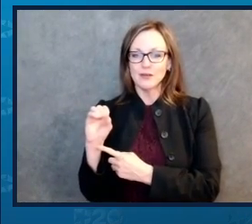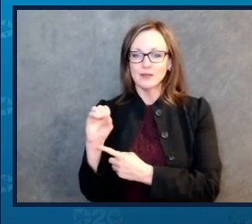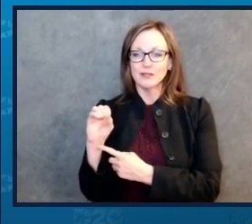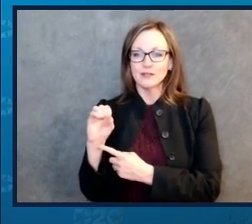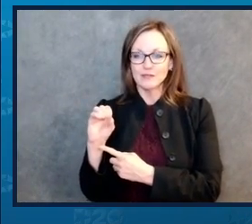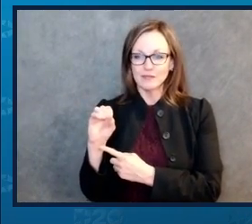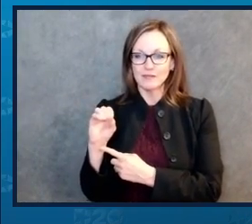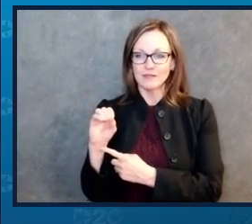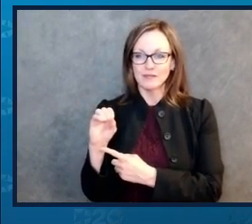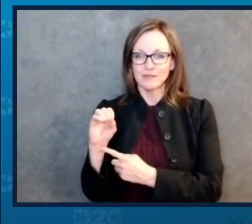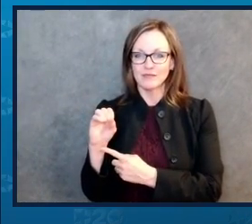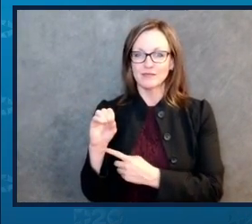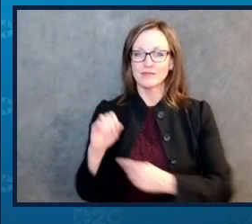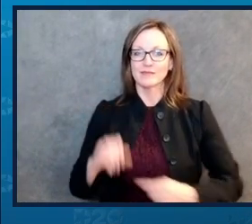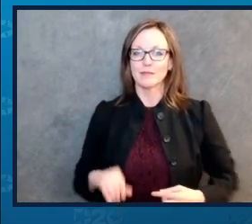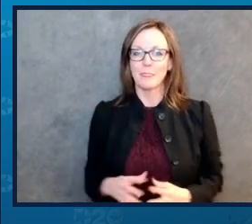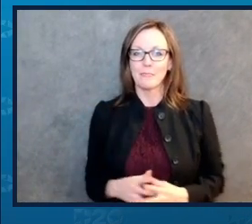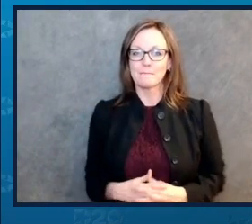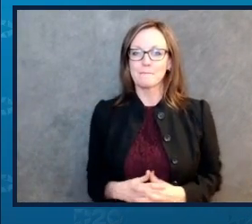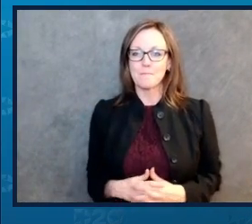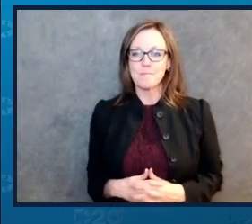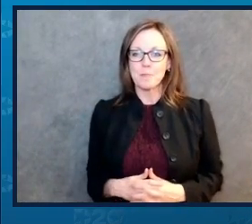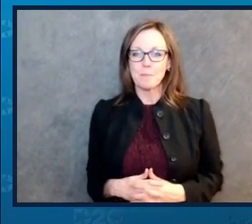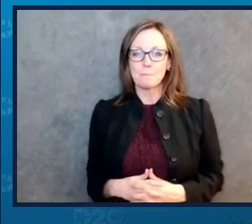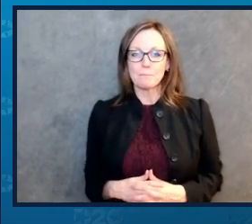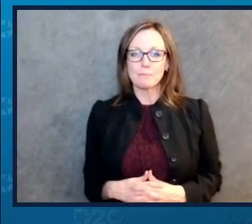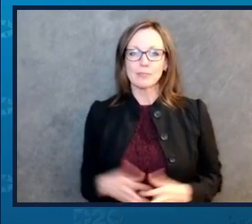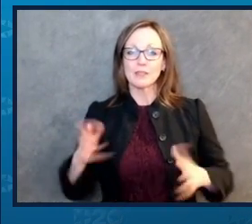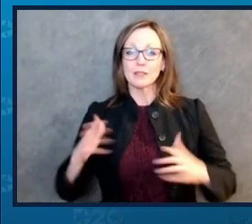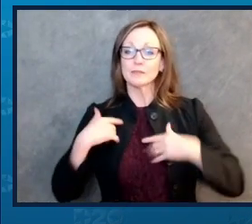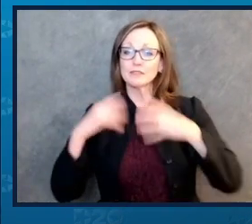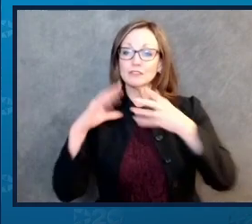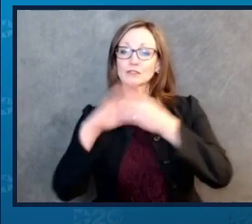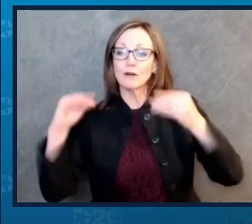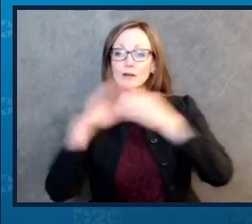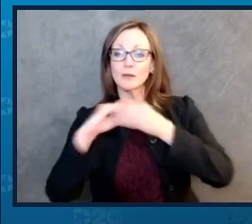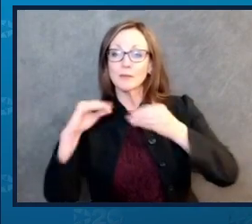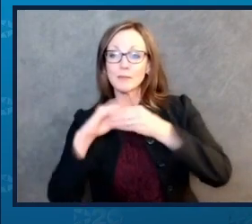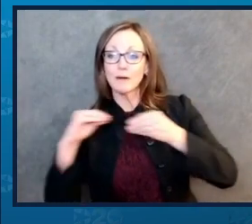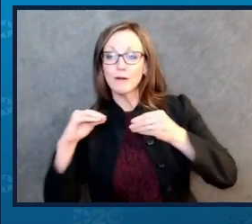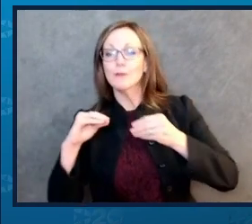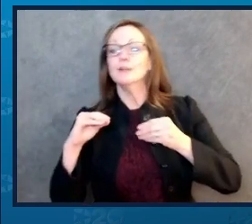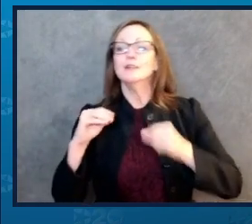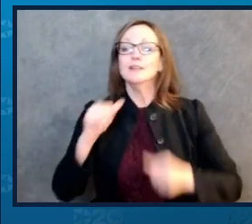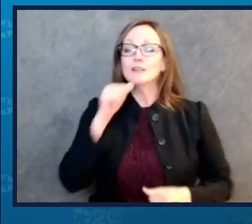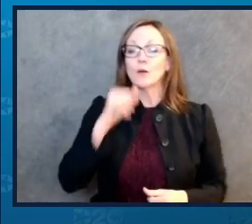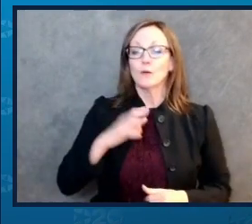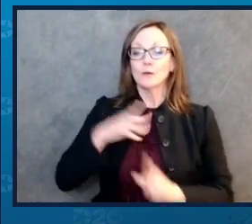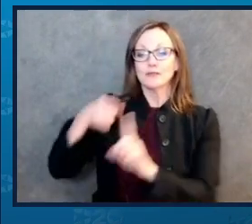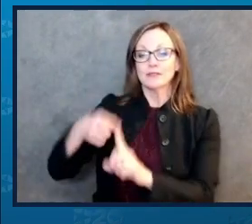PLEASE WELCOME HILDA SOLIS. TO MAKE SURE AMERICANS WERE SAFE ON THE JOB.